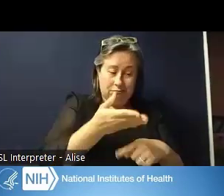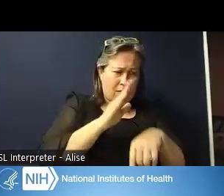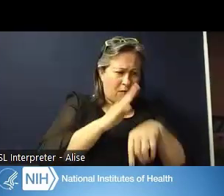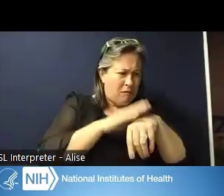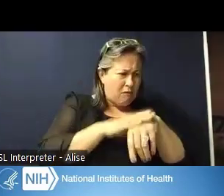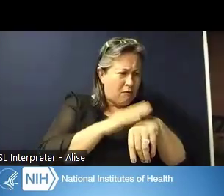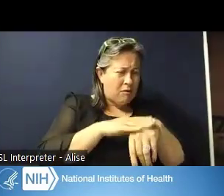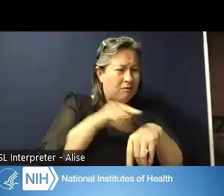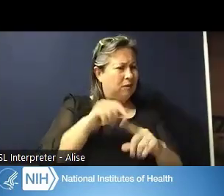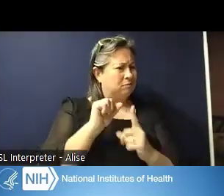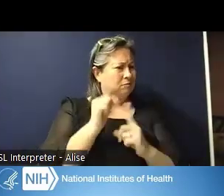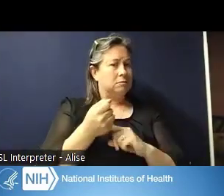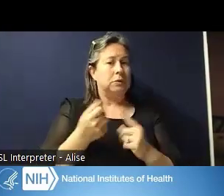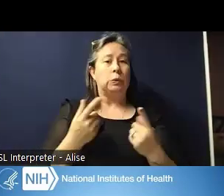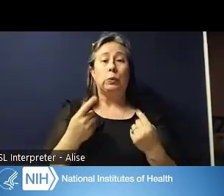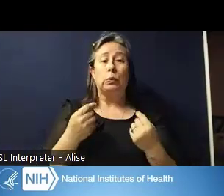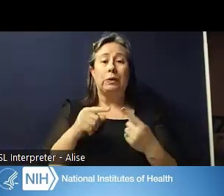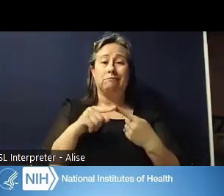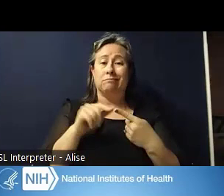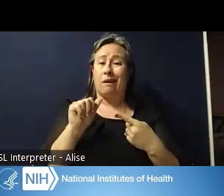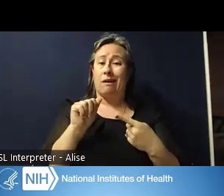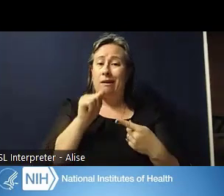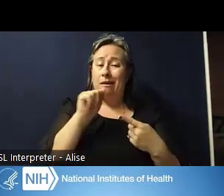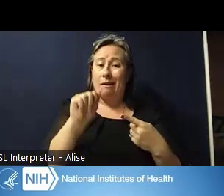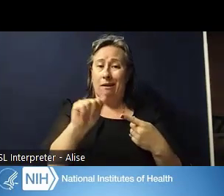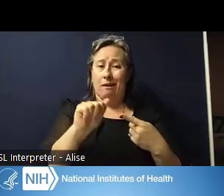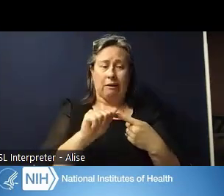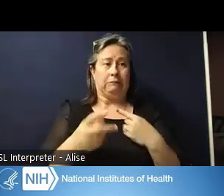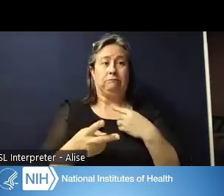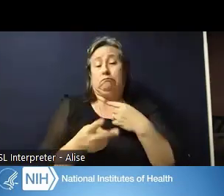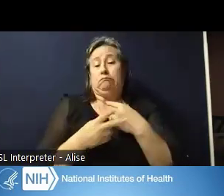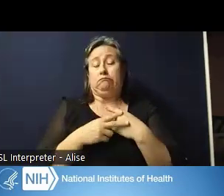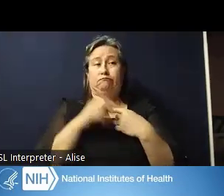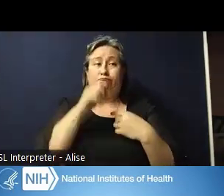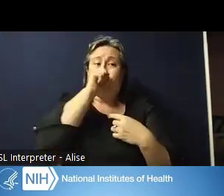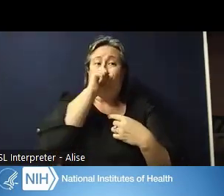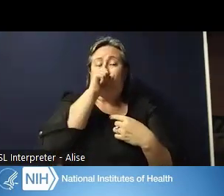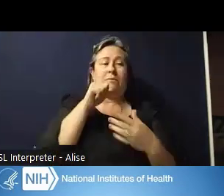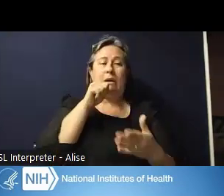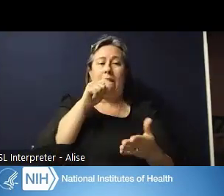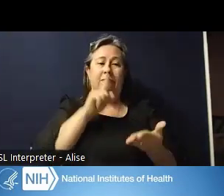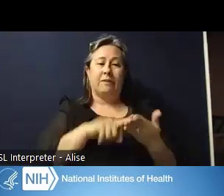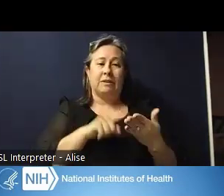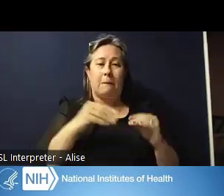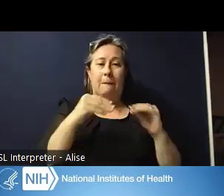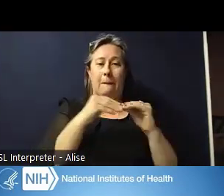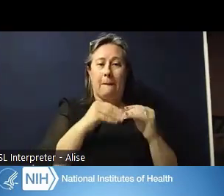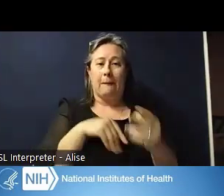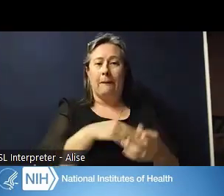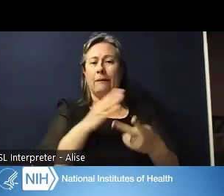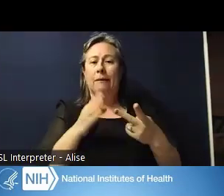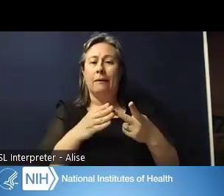A, keep the information, not review or investigate the details further and thank NIH for the information?